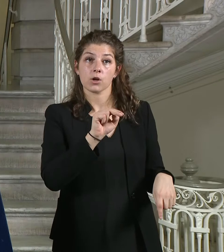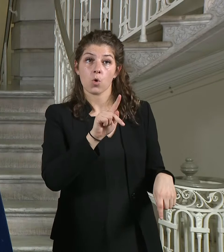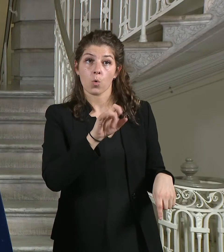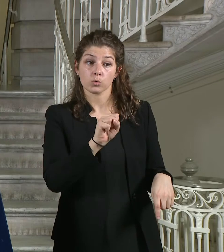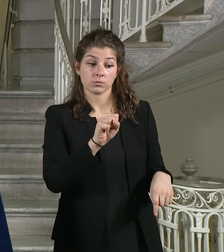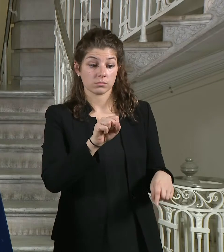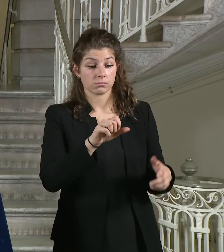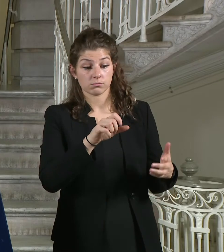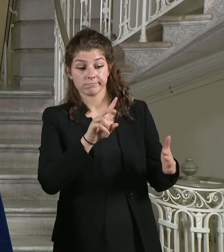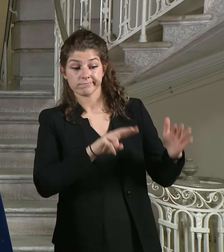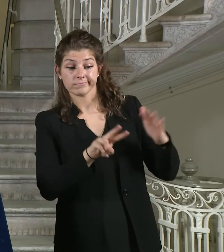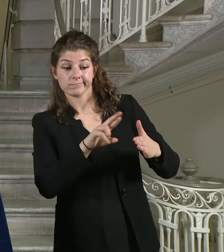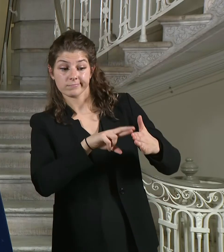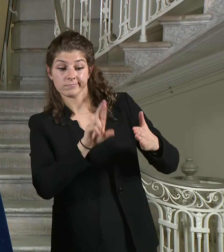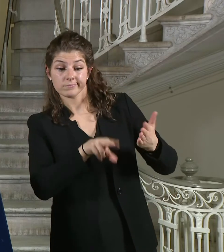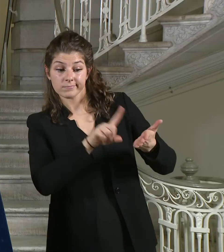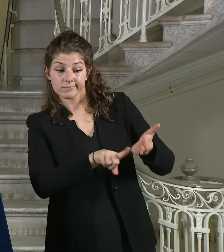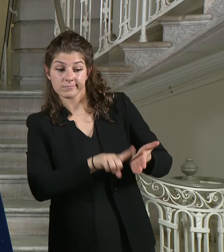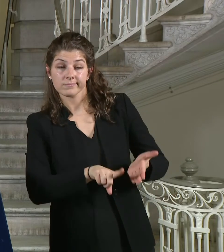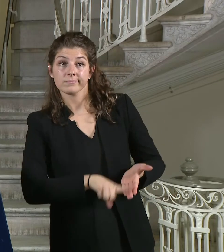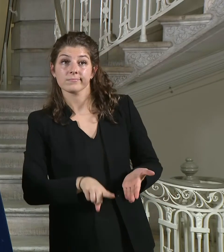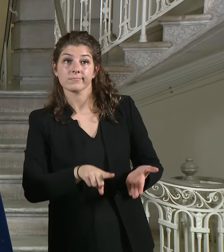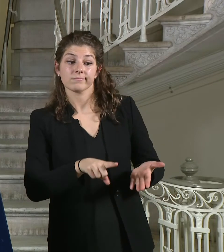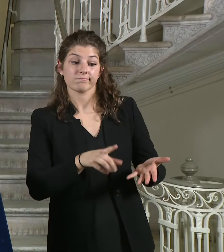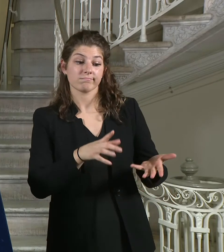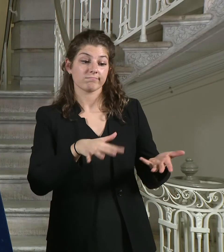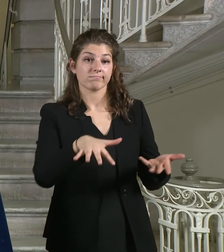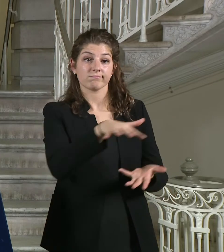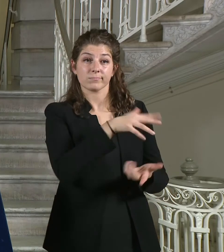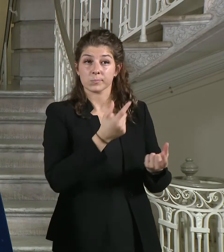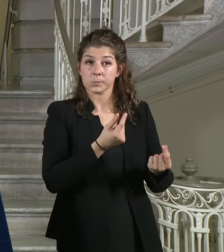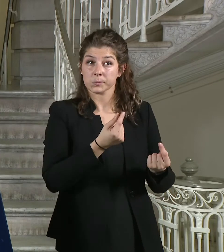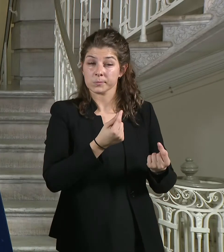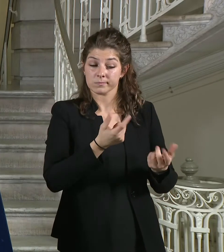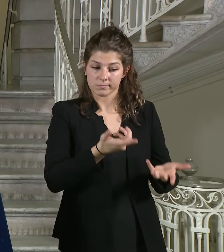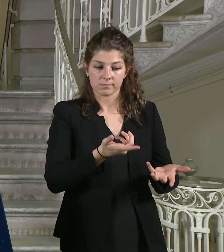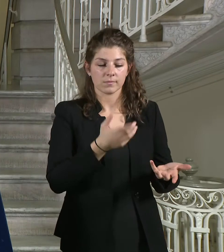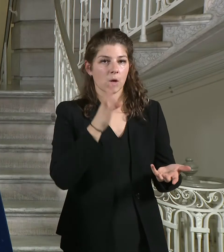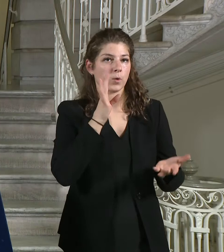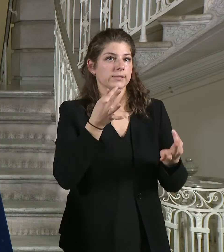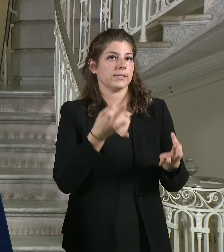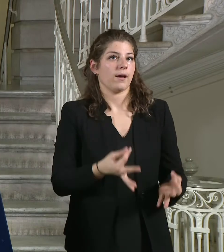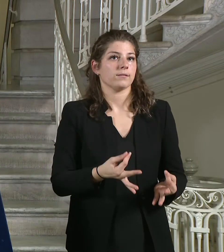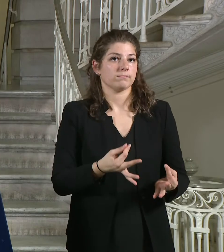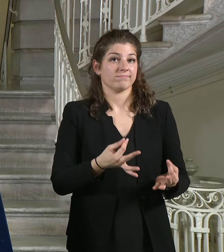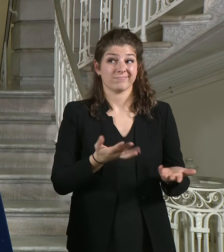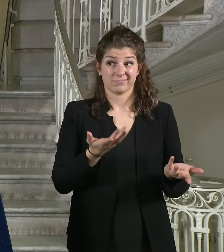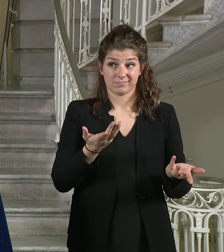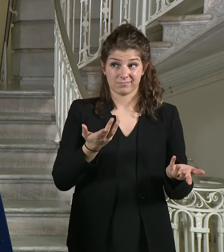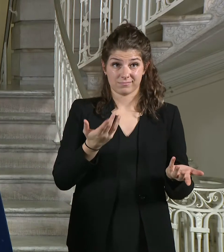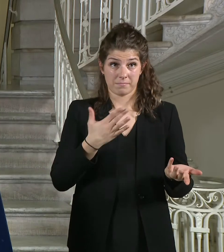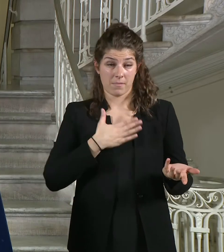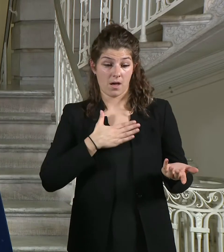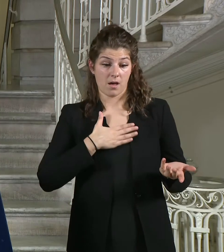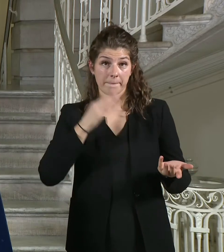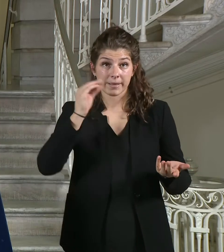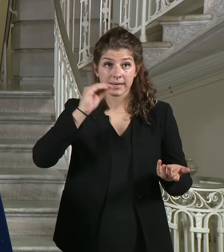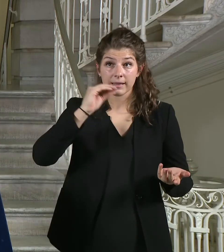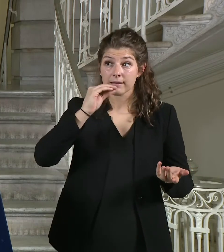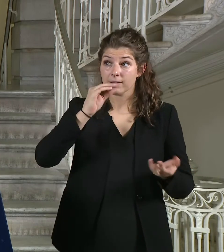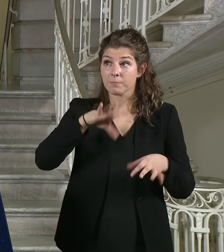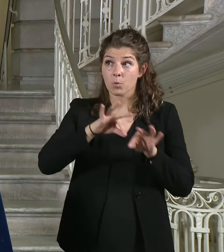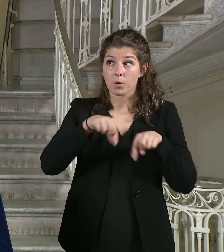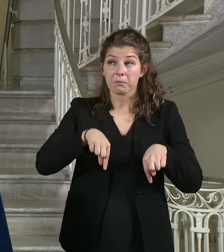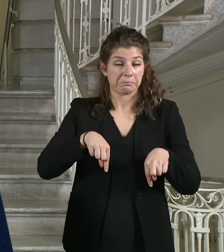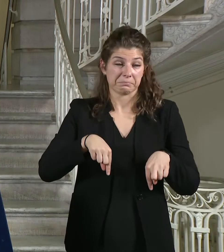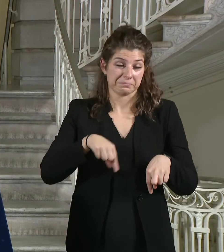STAYS IN OFFICE